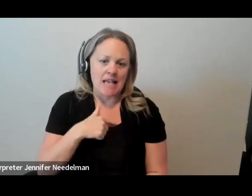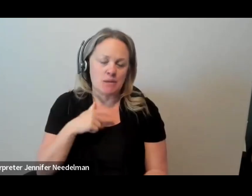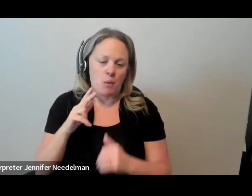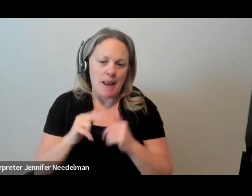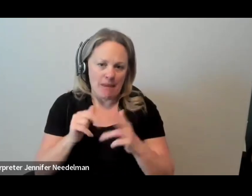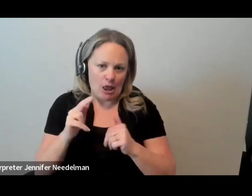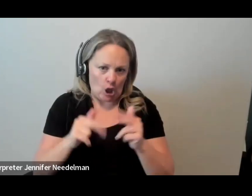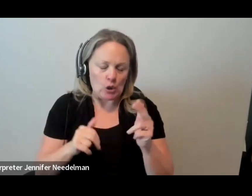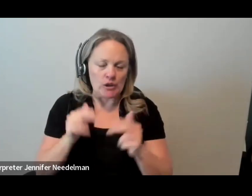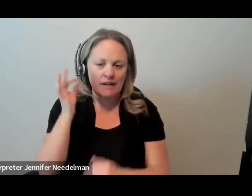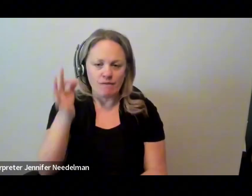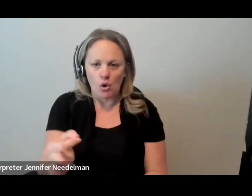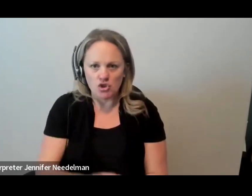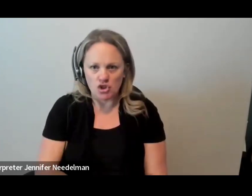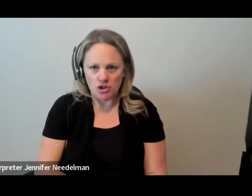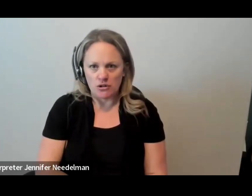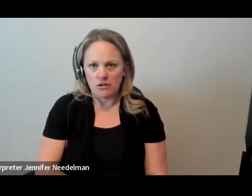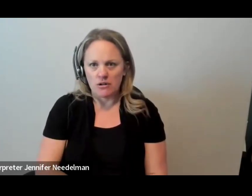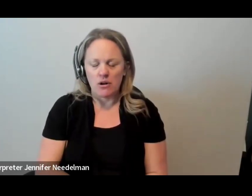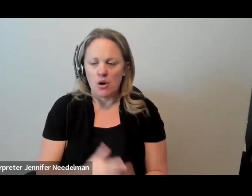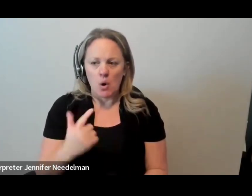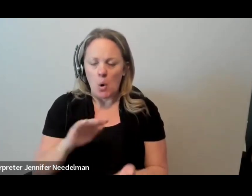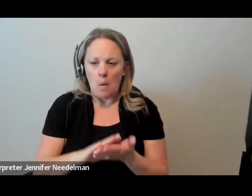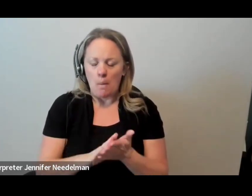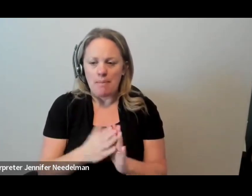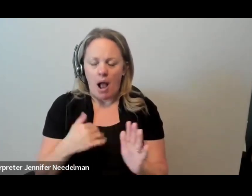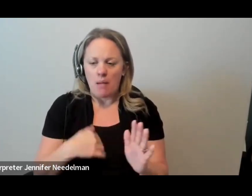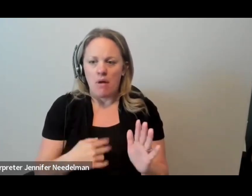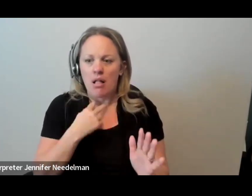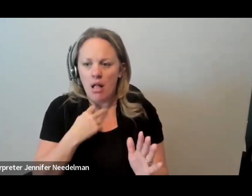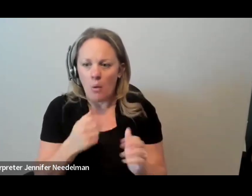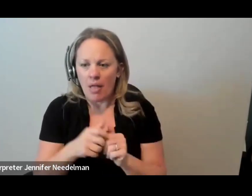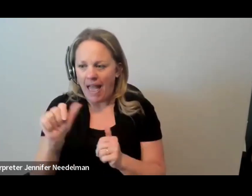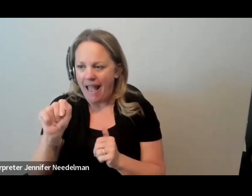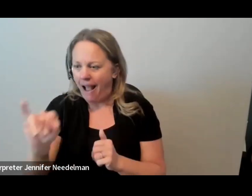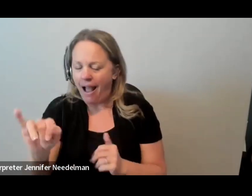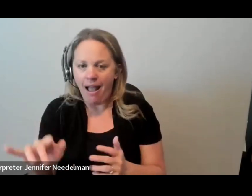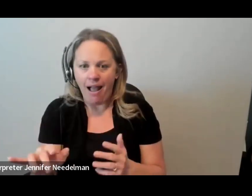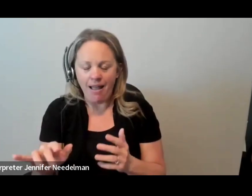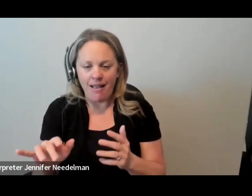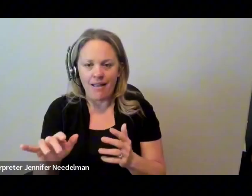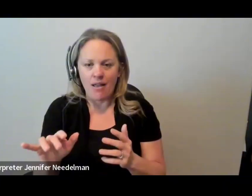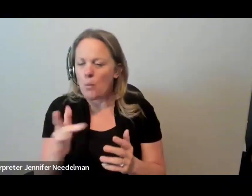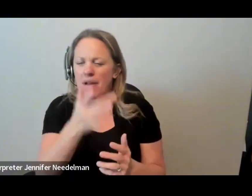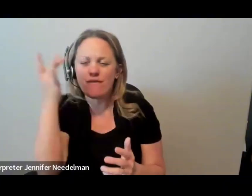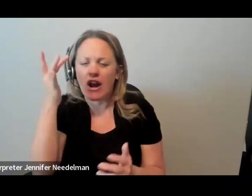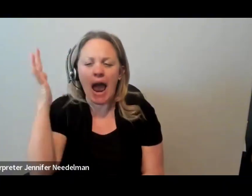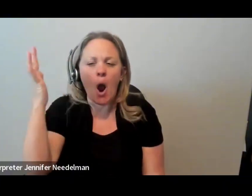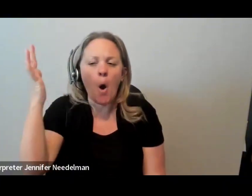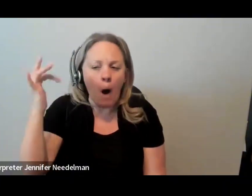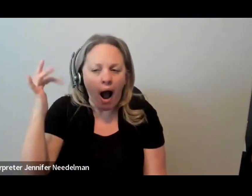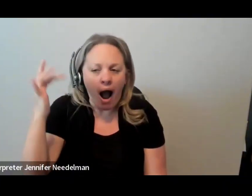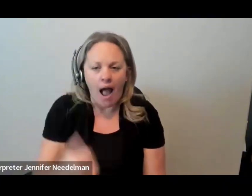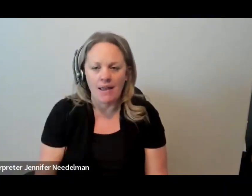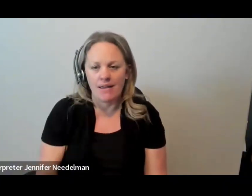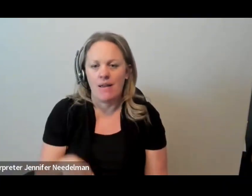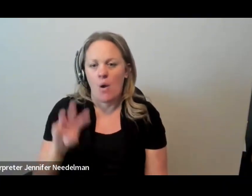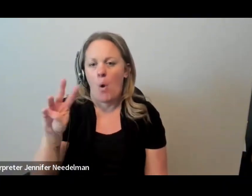We, I I find that we get so caught up in AI that we forget why they're there. I agree with you.